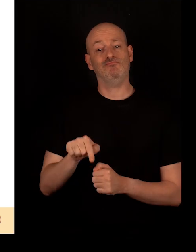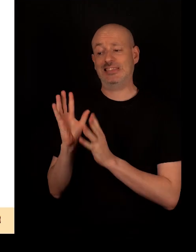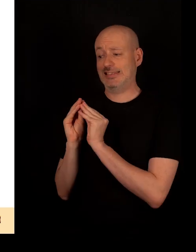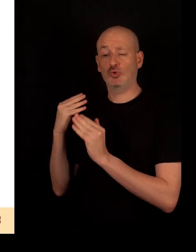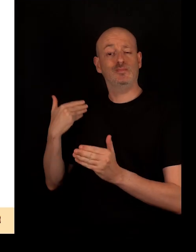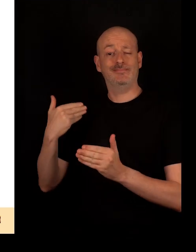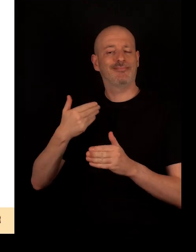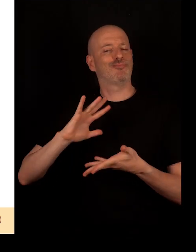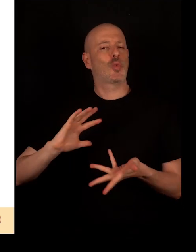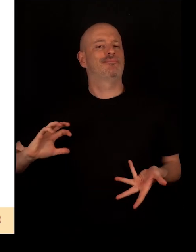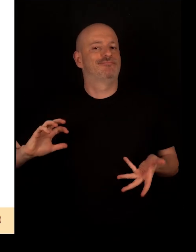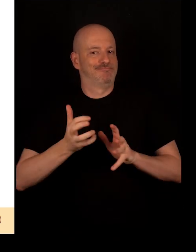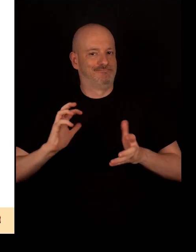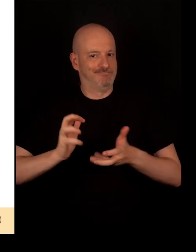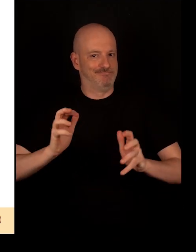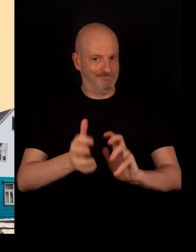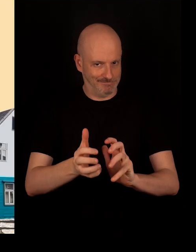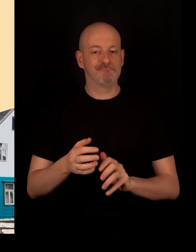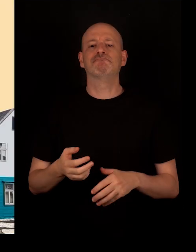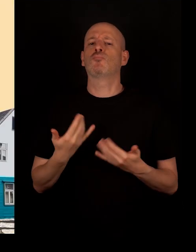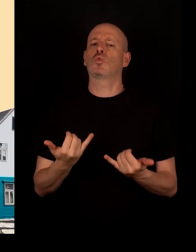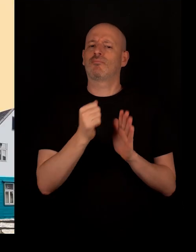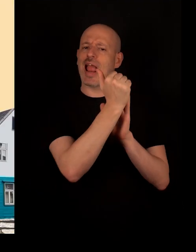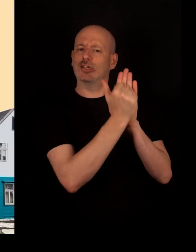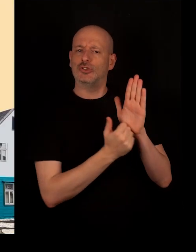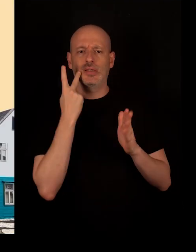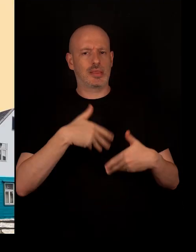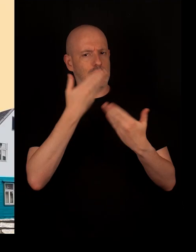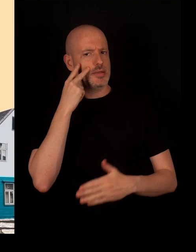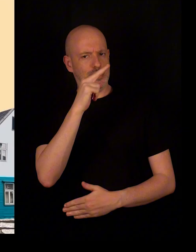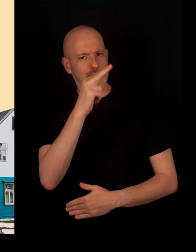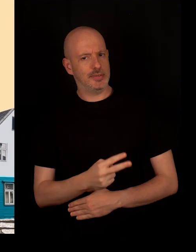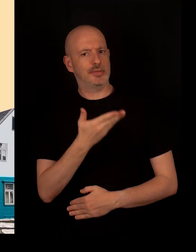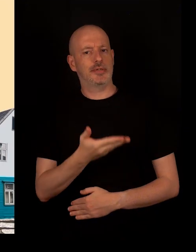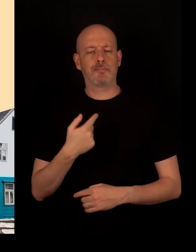But these sessions are a bit of a summary. So here is the agenda of the day.